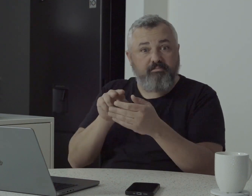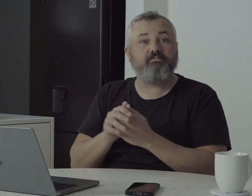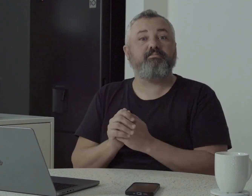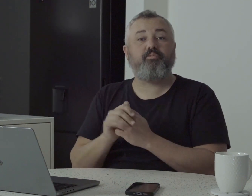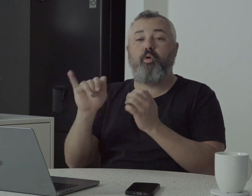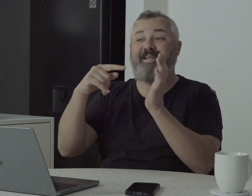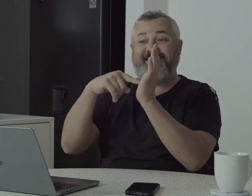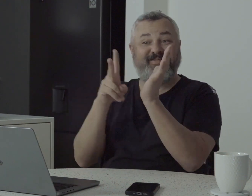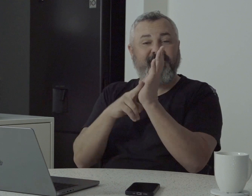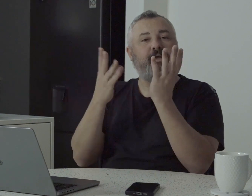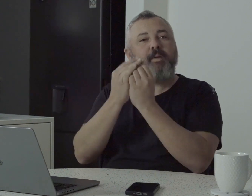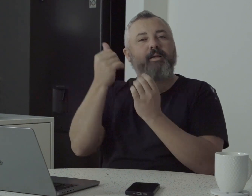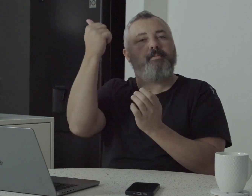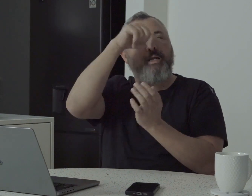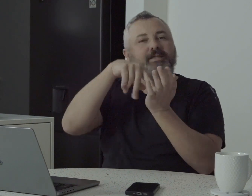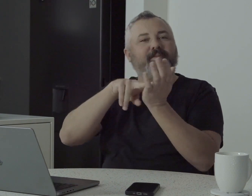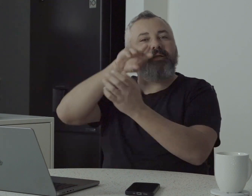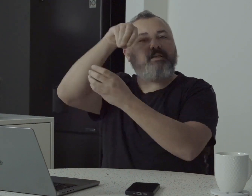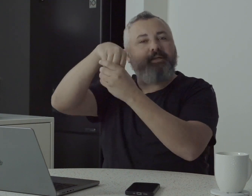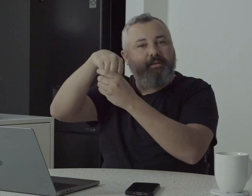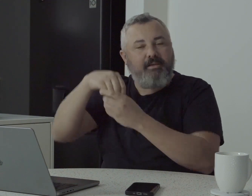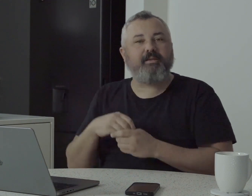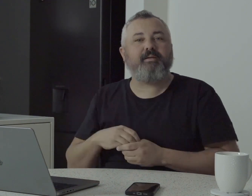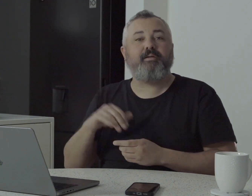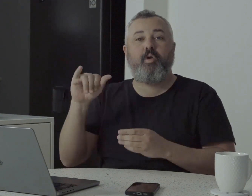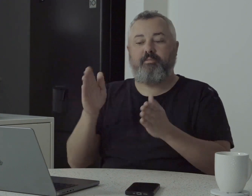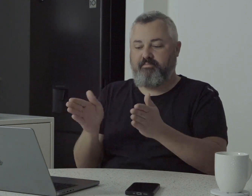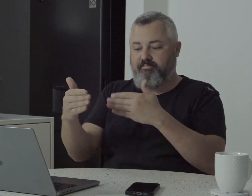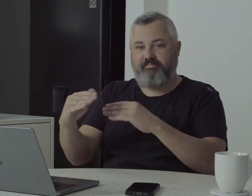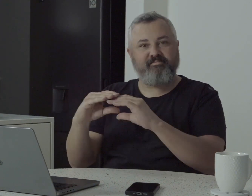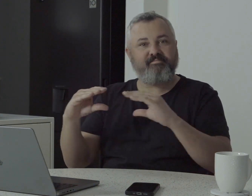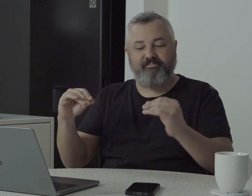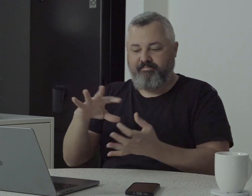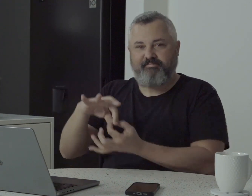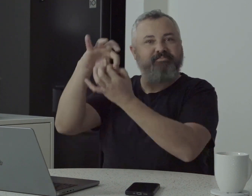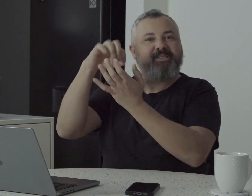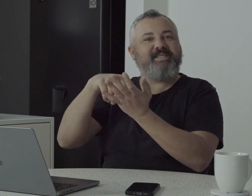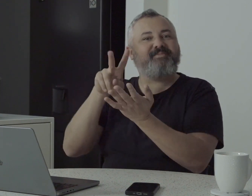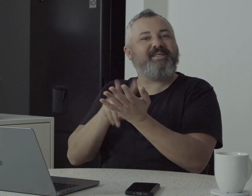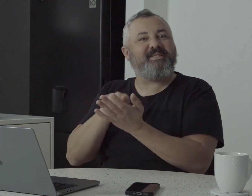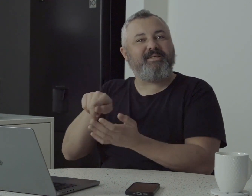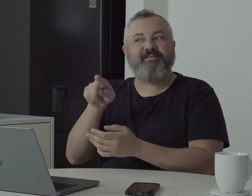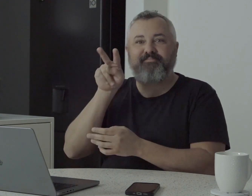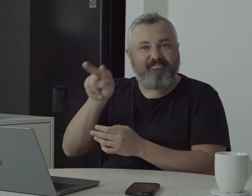a gaming console, and of course via television that has smart technology. You're also able to use a console that connects